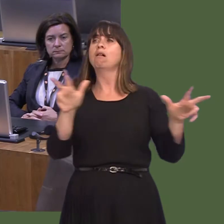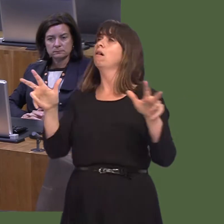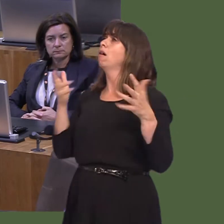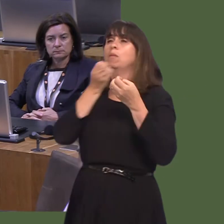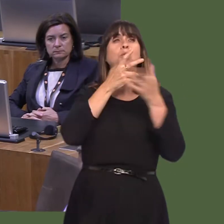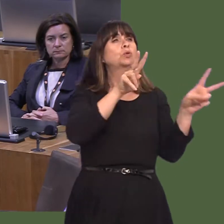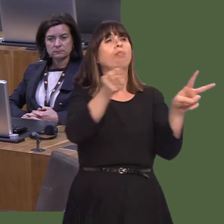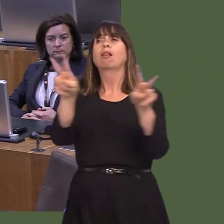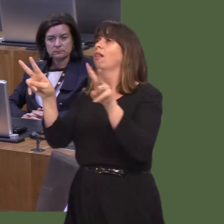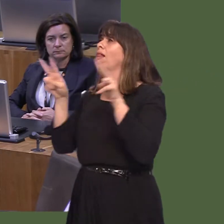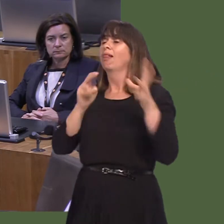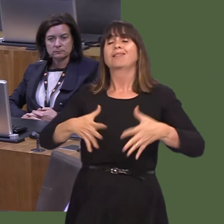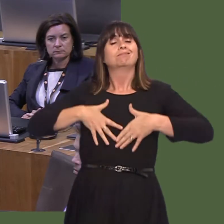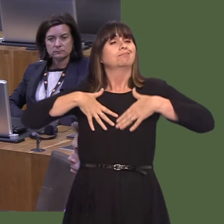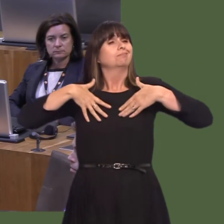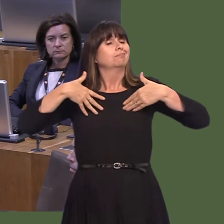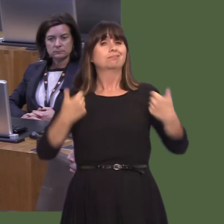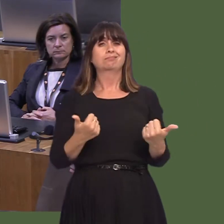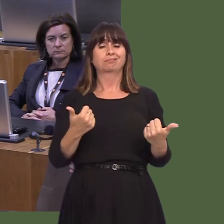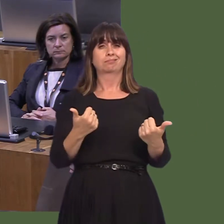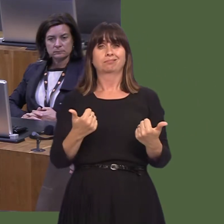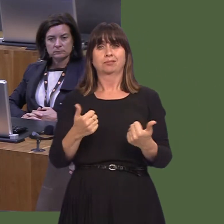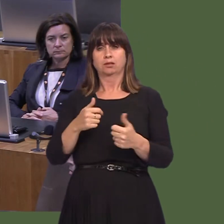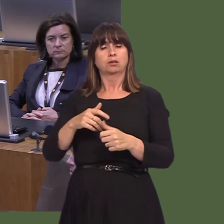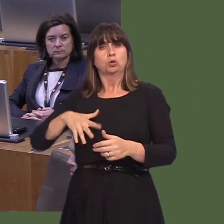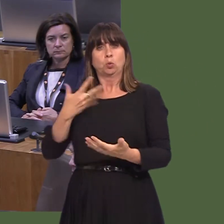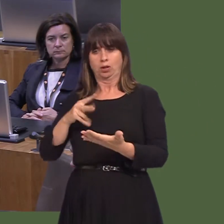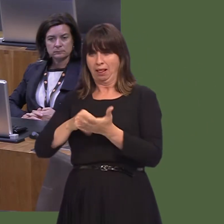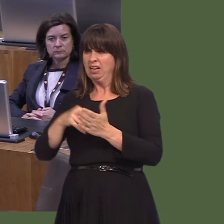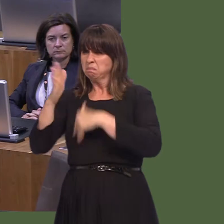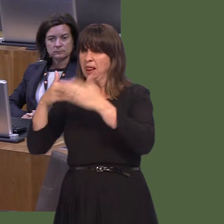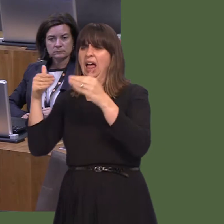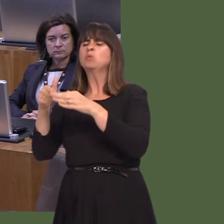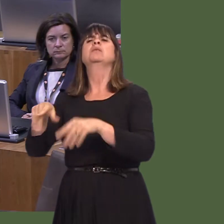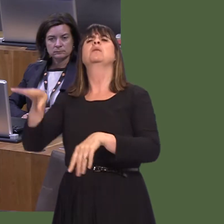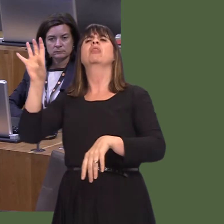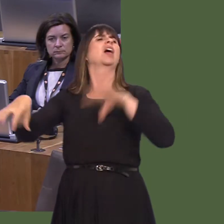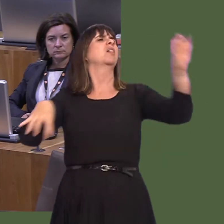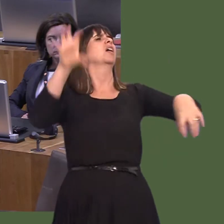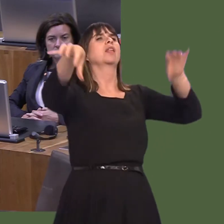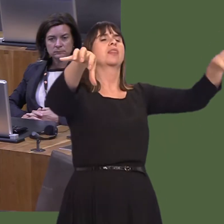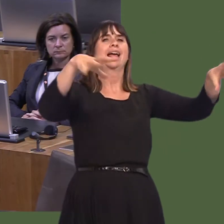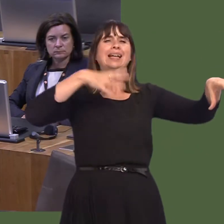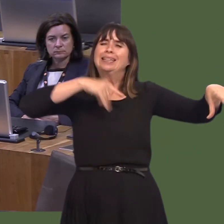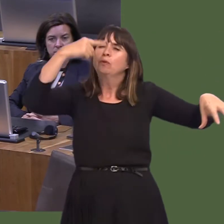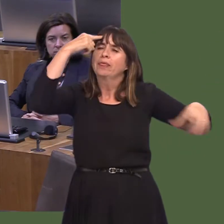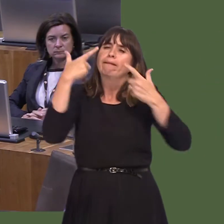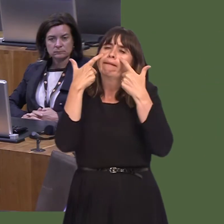and well-being and that means it's hugely important not just to plan on the basis of, 'Let's build houses over there', but more, 'Let's create communities that are sustainable,